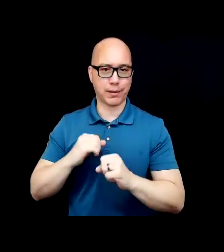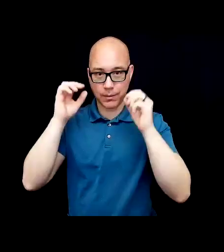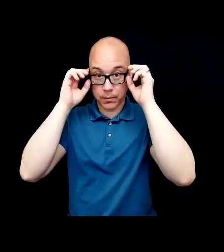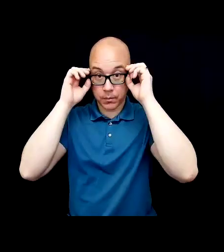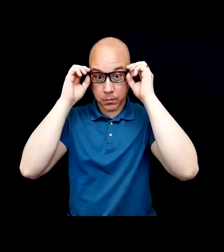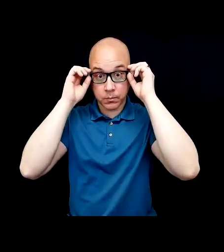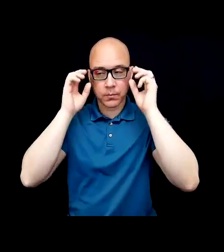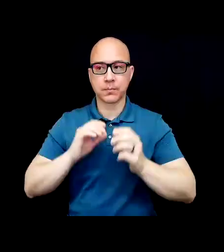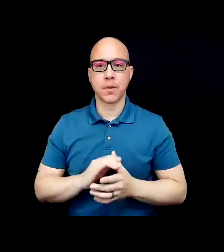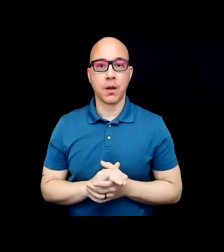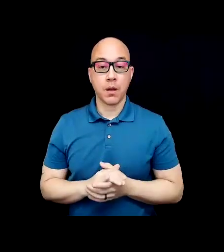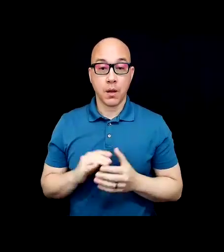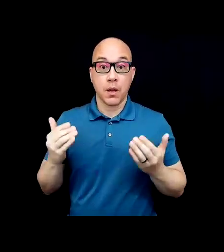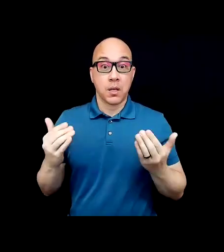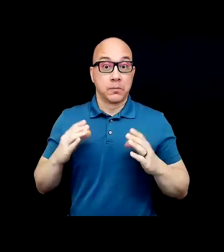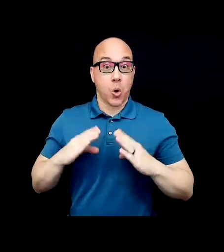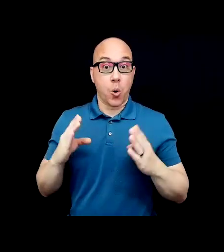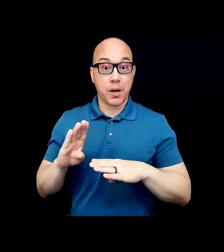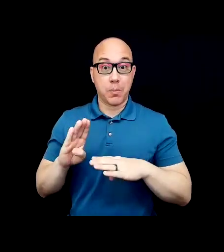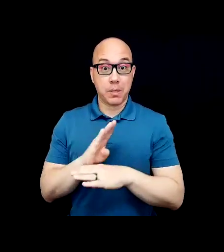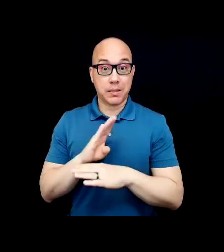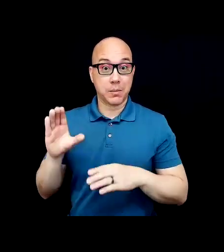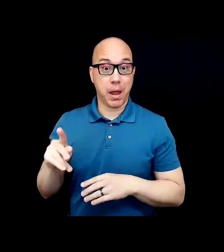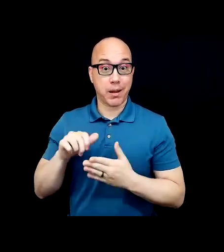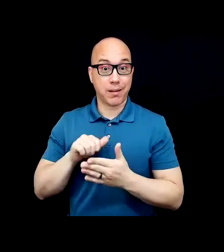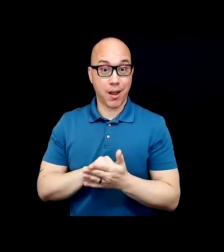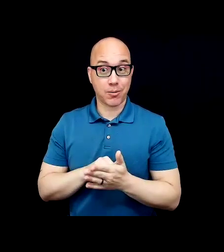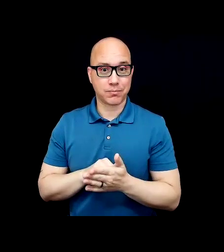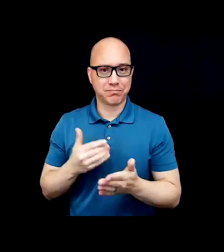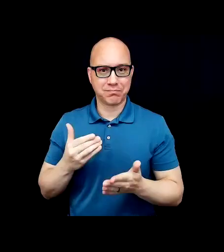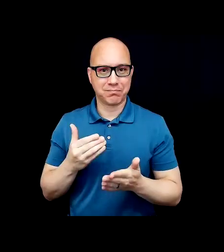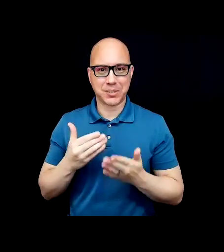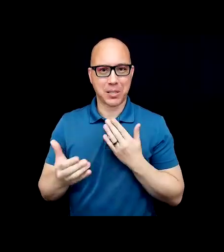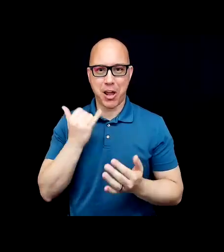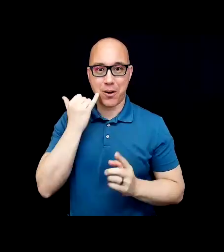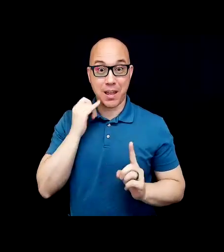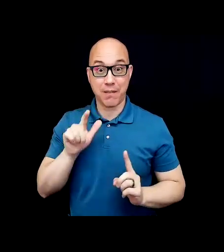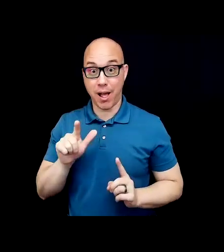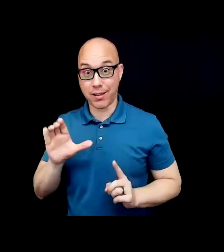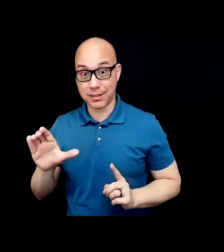Open a business bank account, even if you are Sole Proprietor and not an LLC.